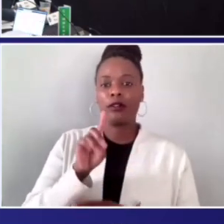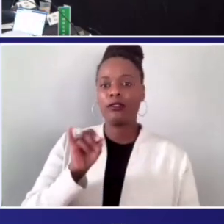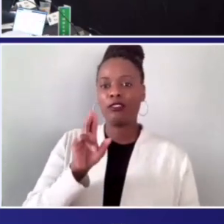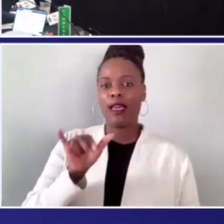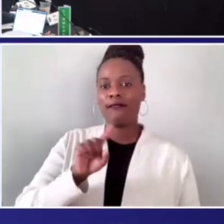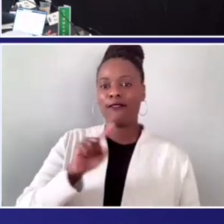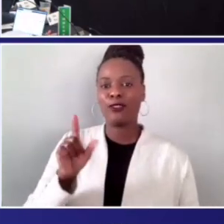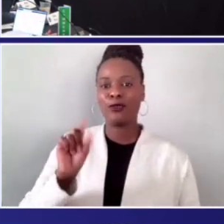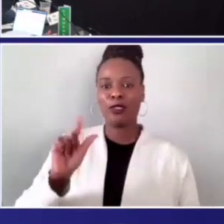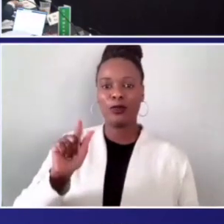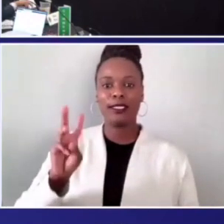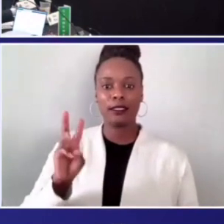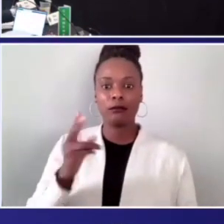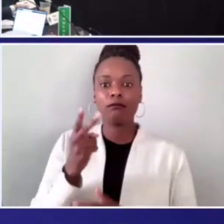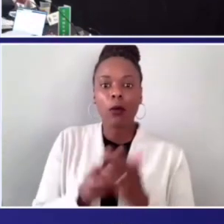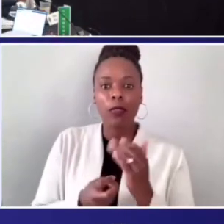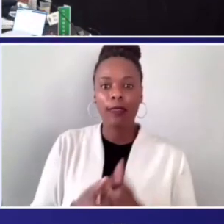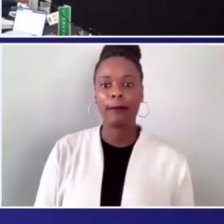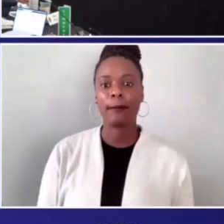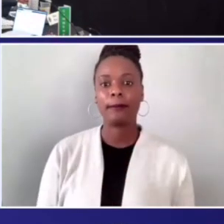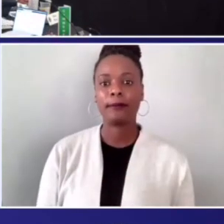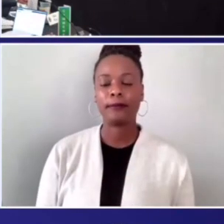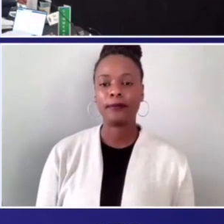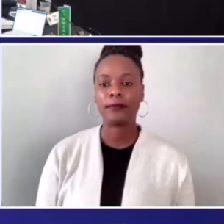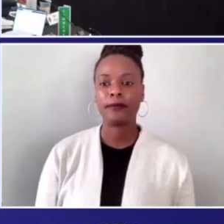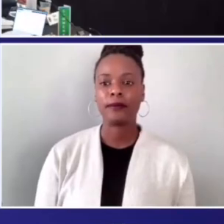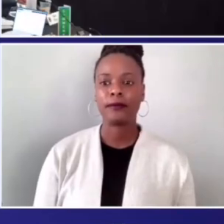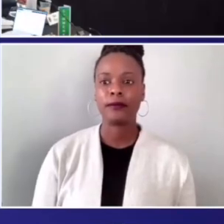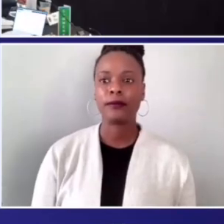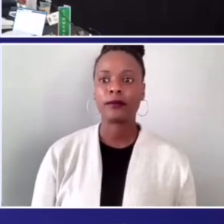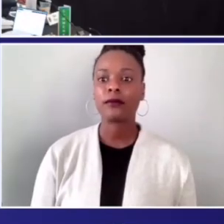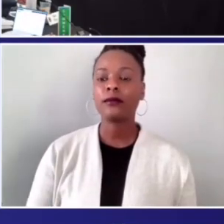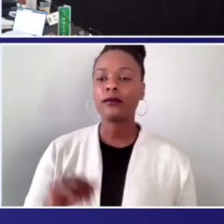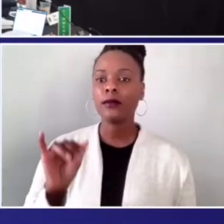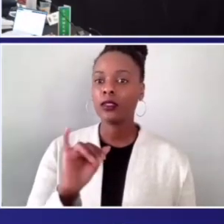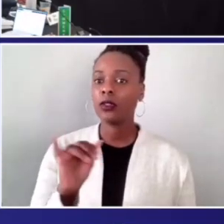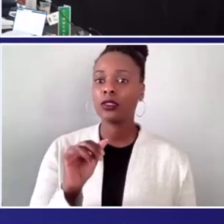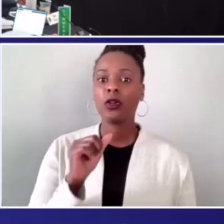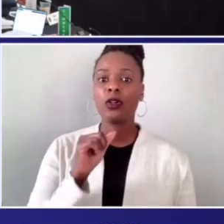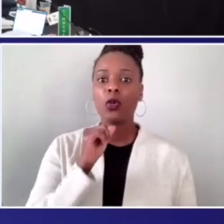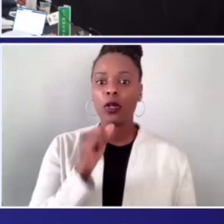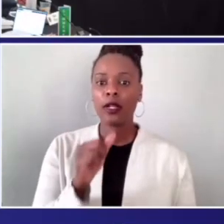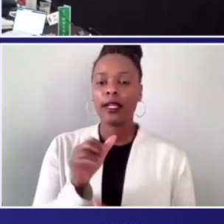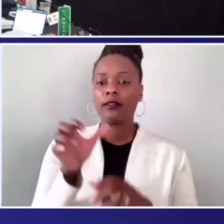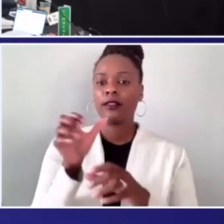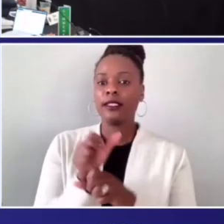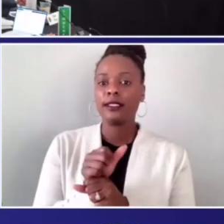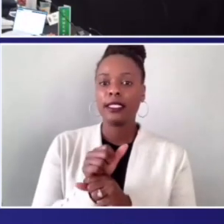2026. And you would not have received a Direct Loan after July 1,